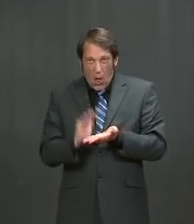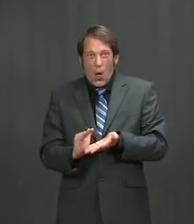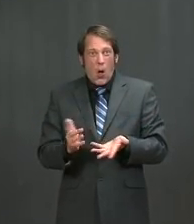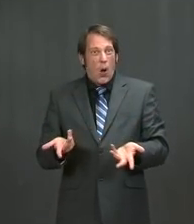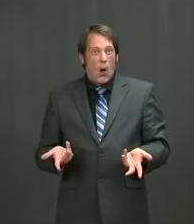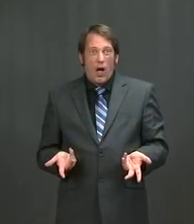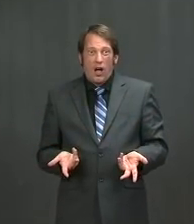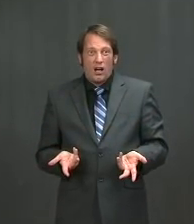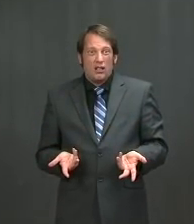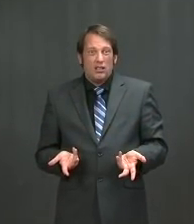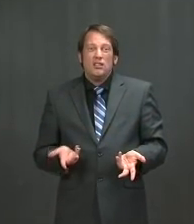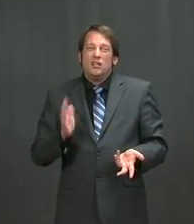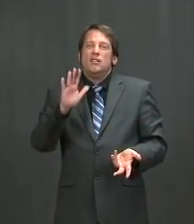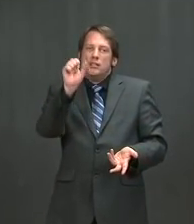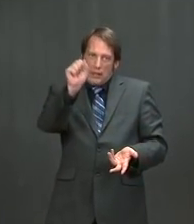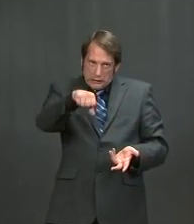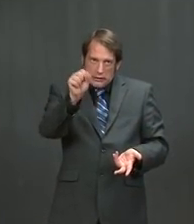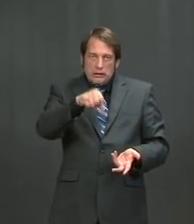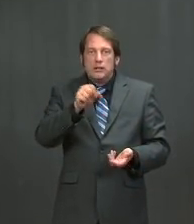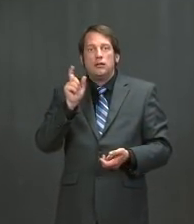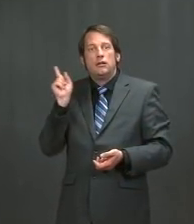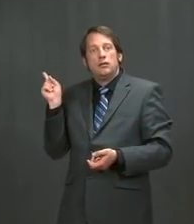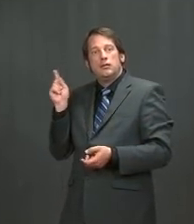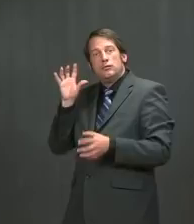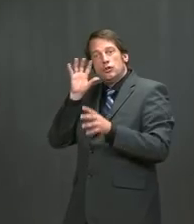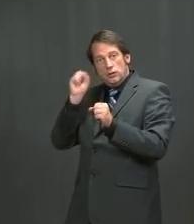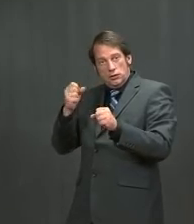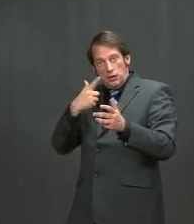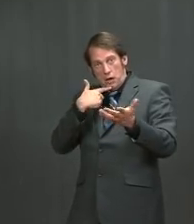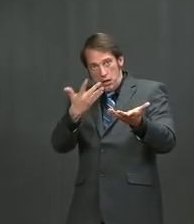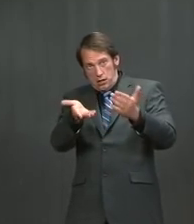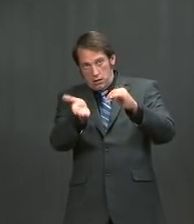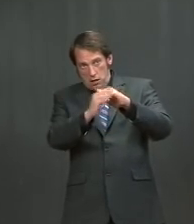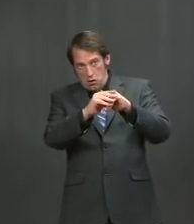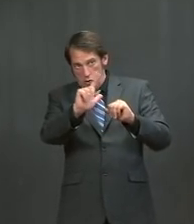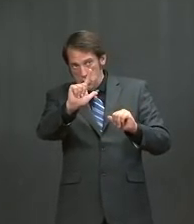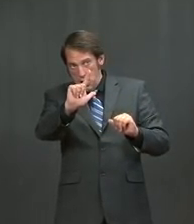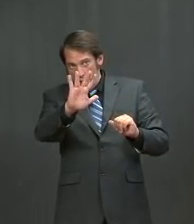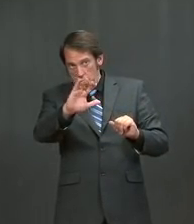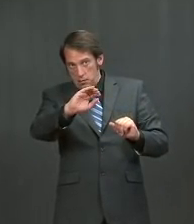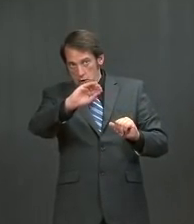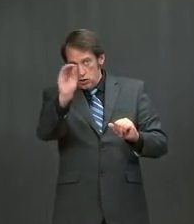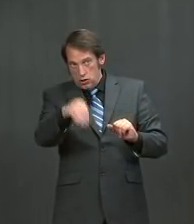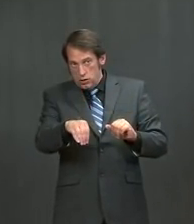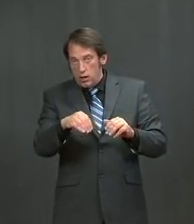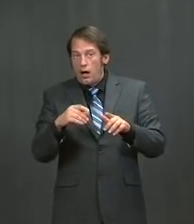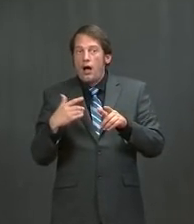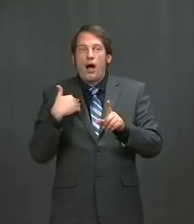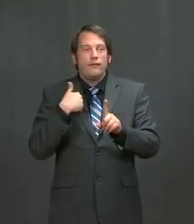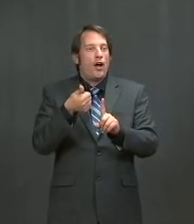raising it to 28 percent -- and combined with the other tax proposals would pay for the totality of the package.